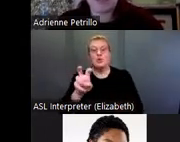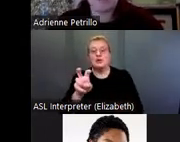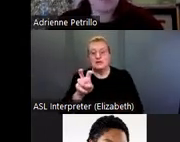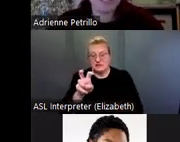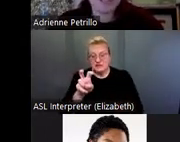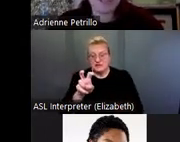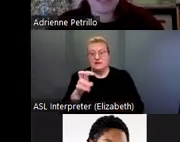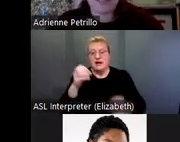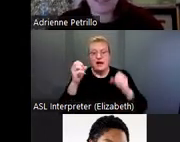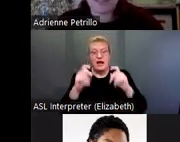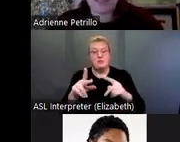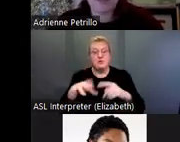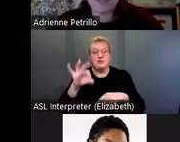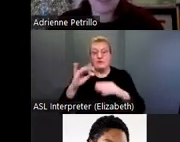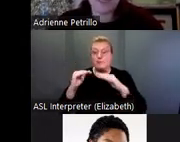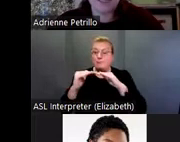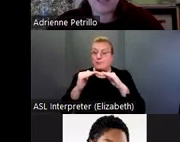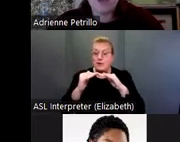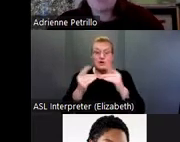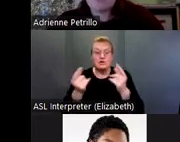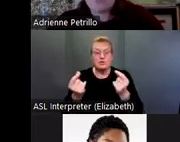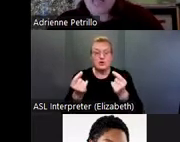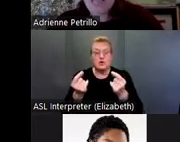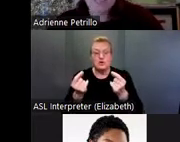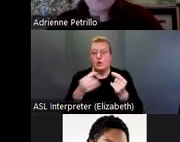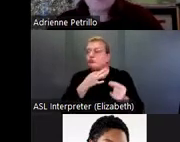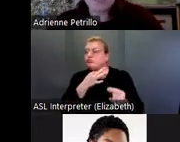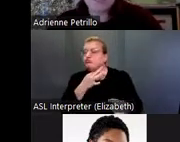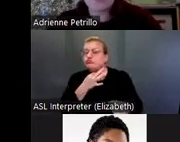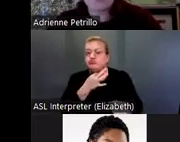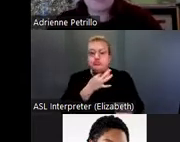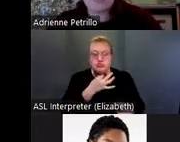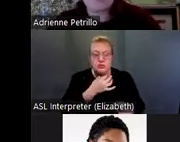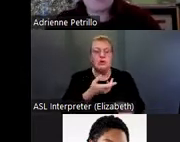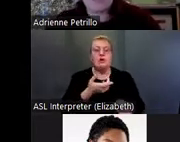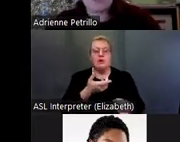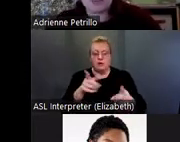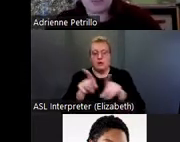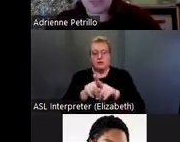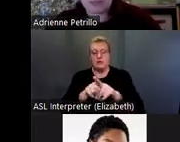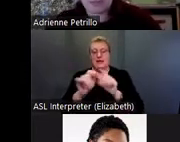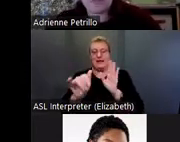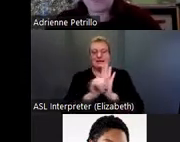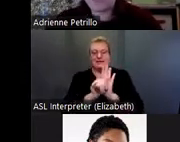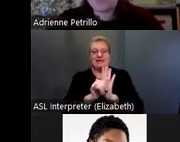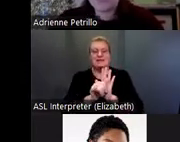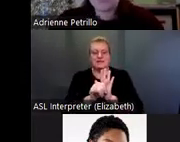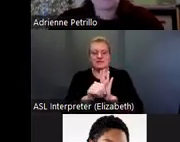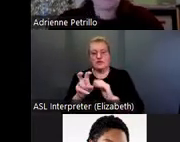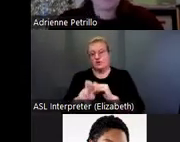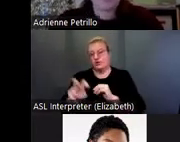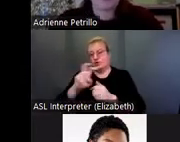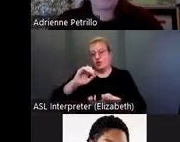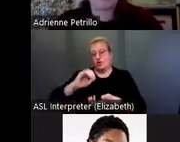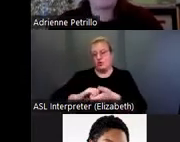what your peers and colleagues are doing, as well as identify tour partners for artists, for presenters.